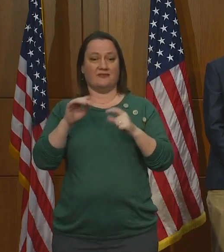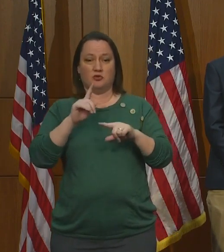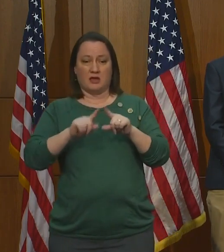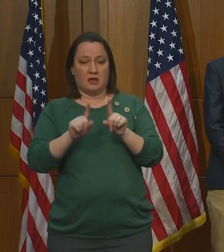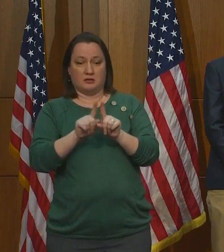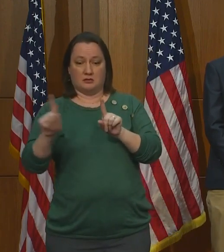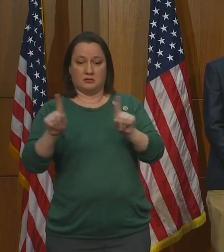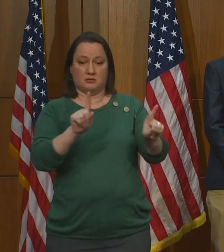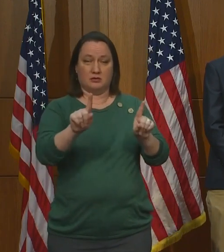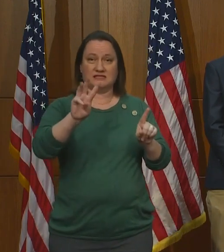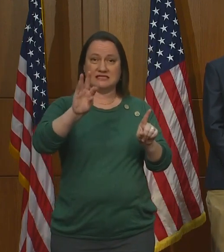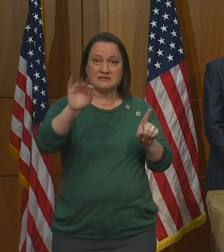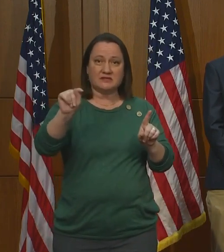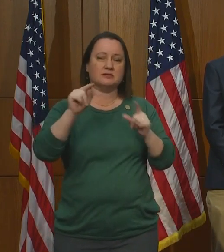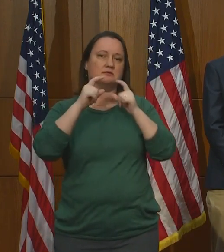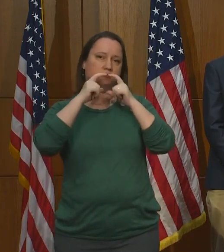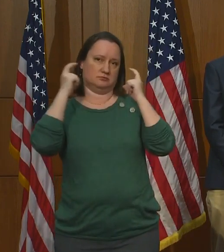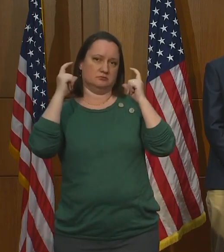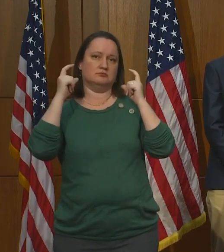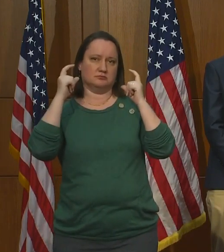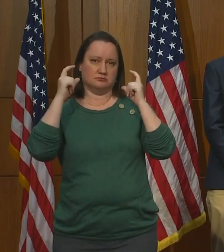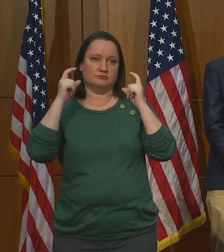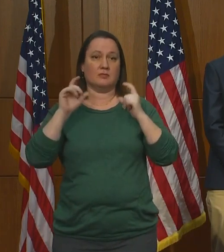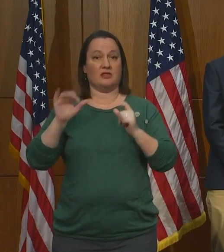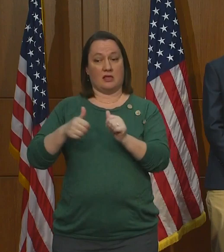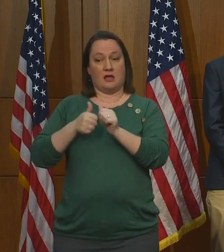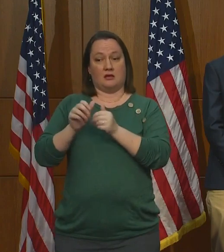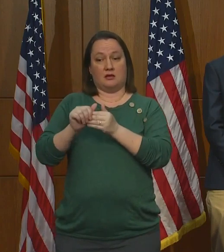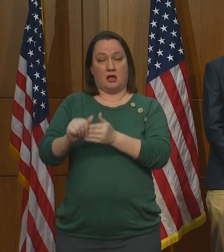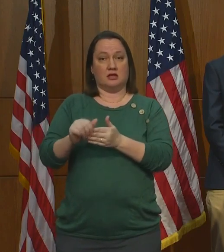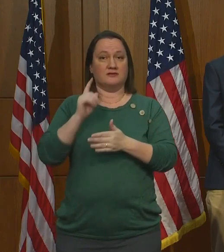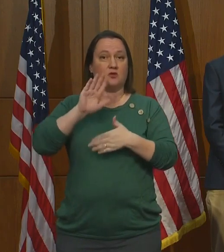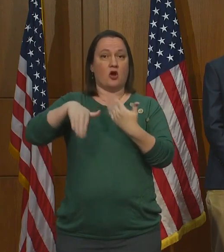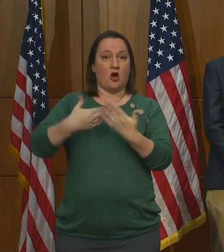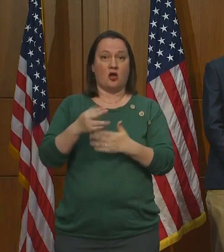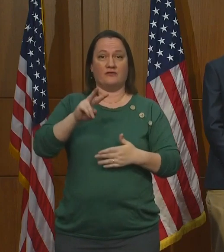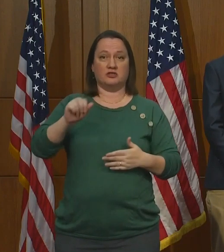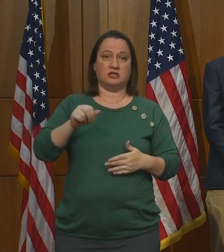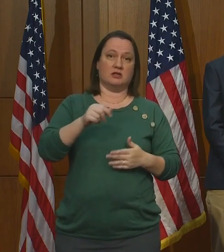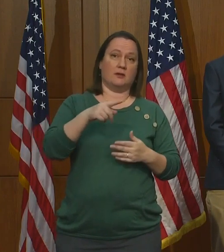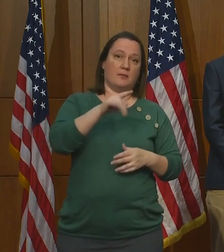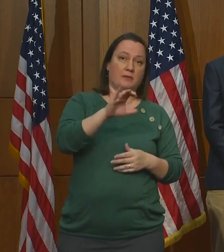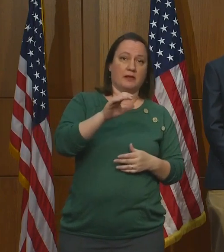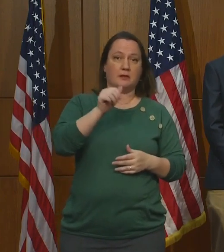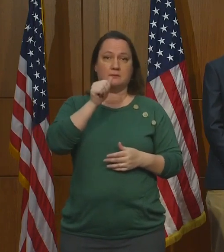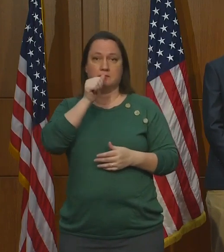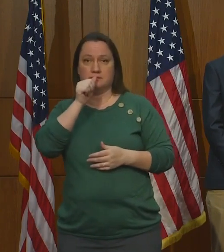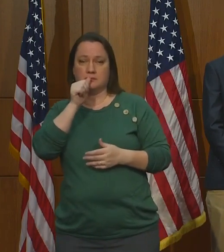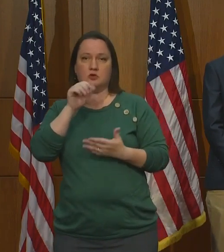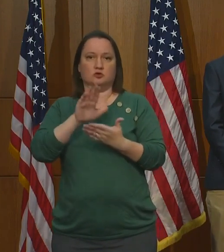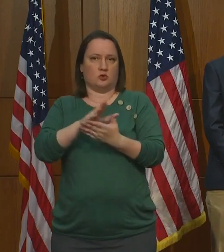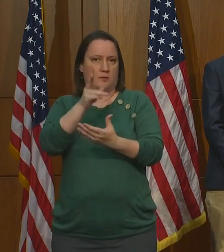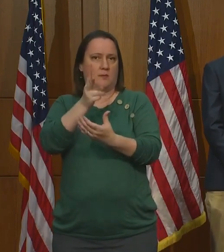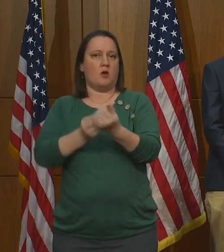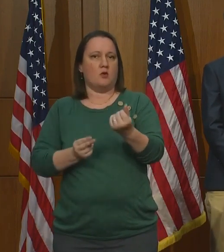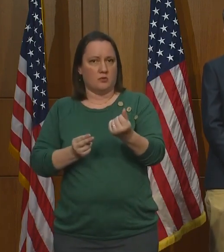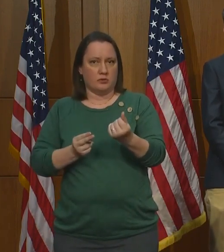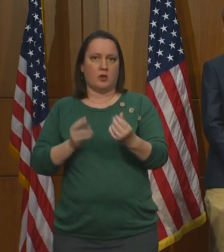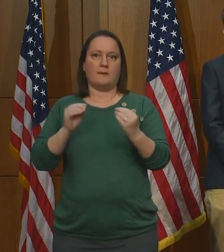AND SETTINGS FOR STUDENTS CAN MAINTAIN PHYSICAL DISTANCING. AGAIN THIS CANNOT SUPPLIES TO